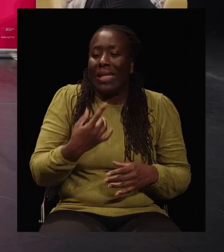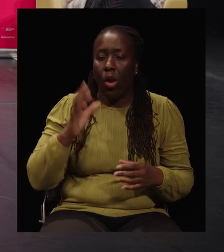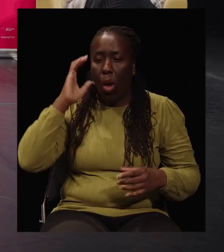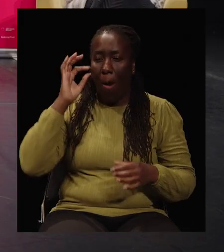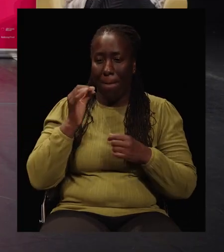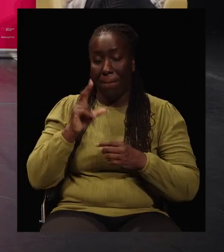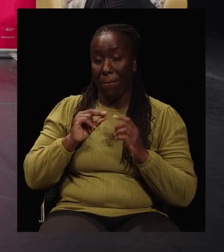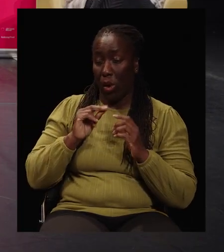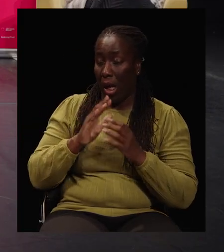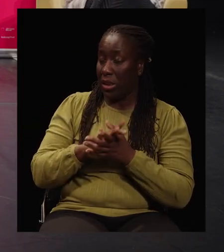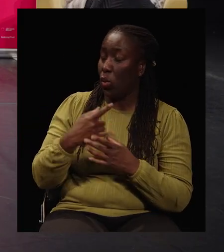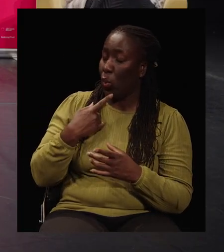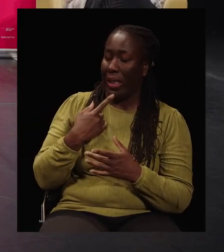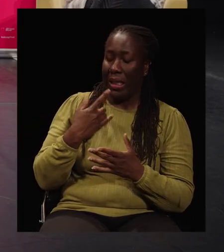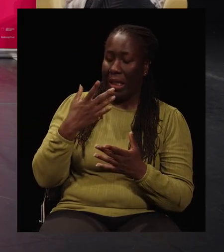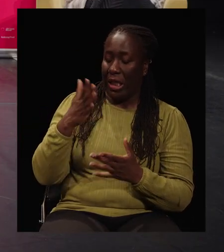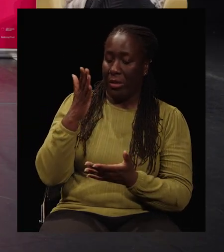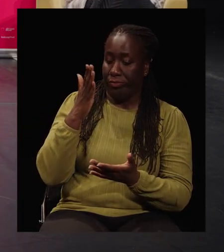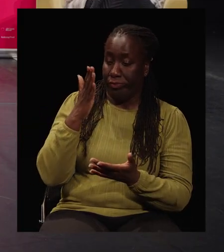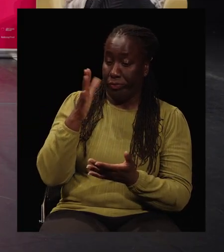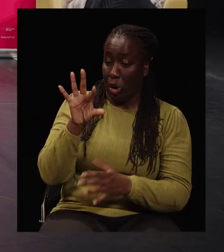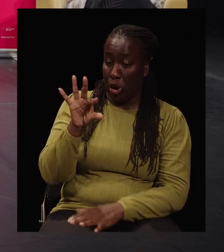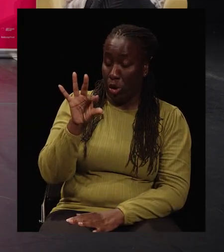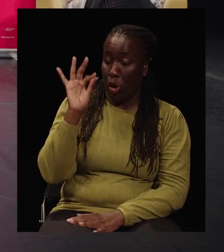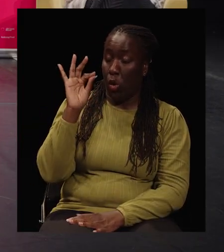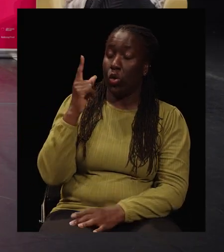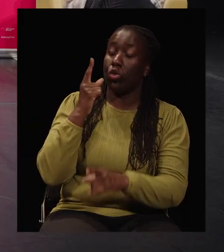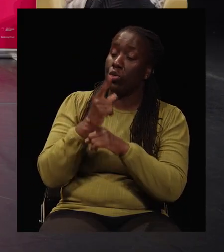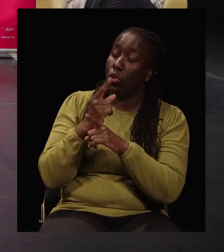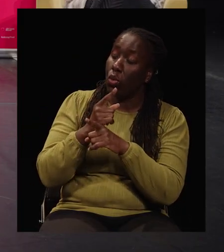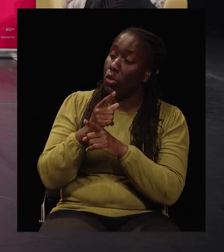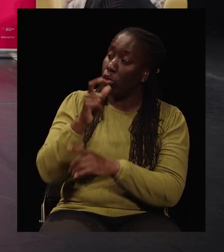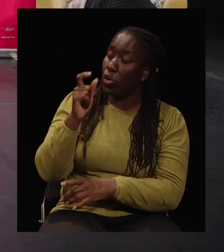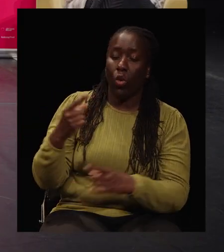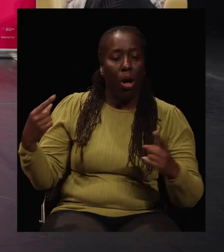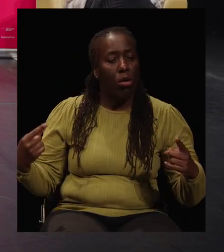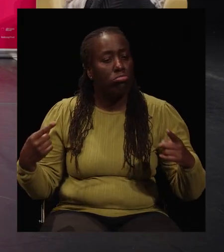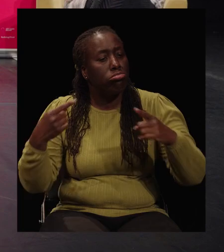we deliberately chose to speak to a cross section of 20 artists